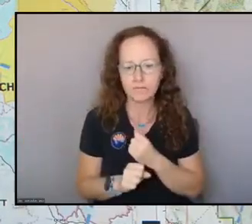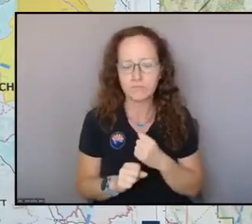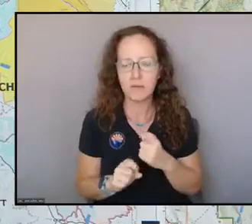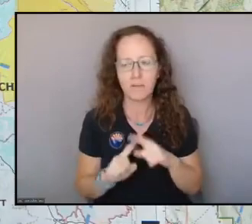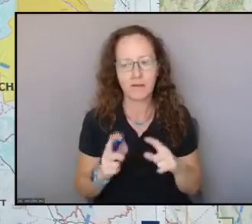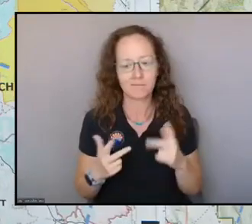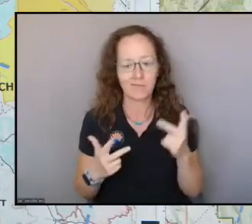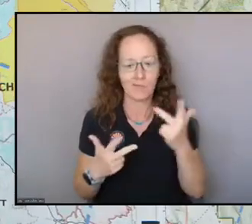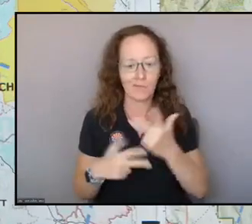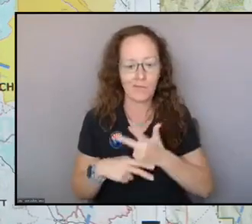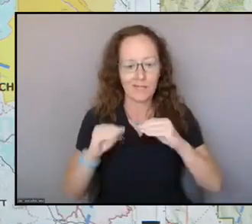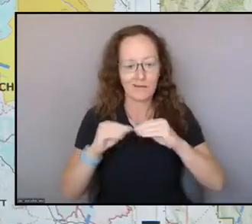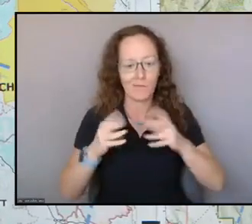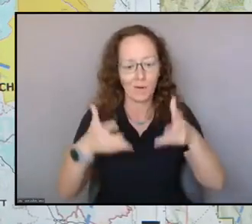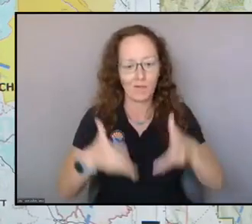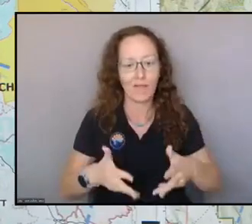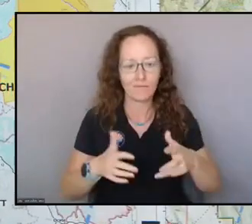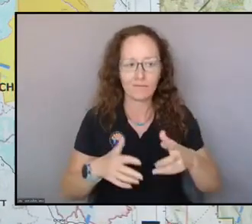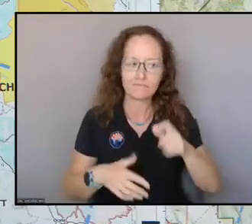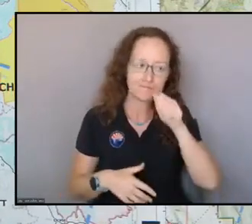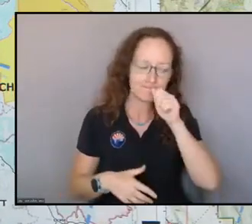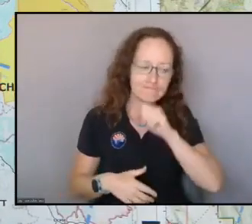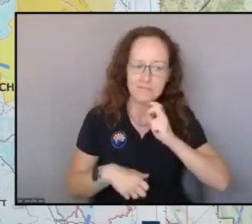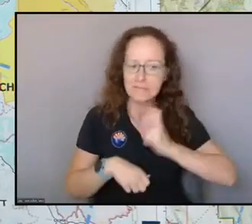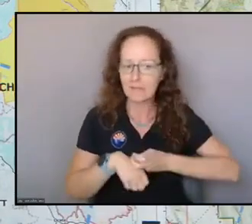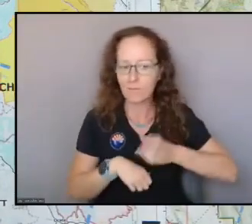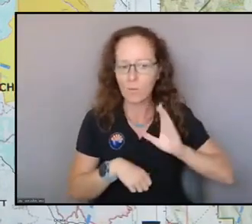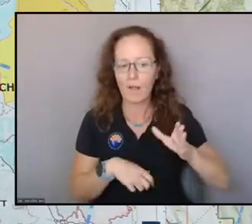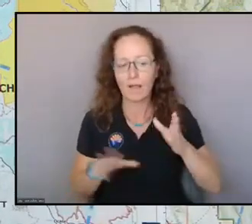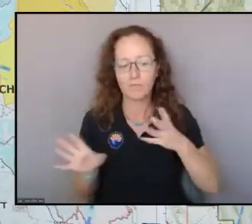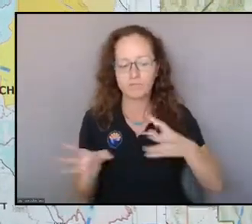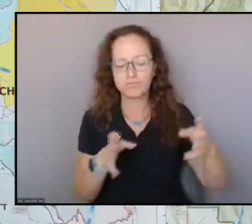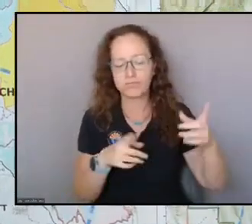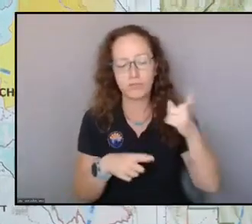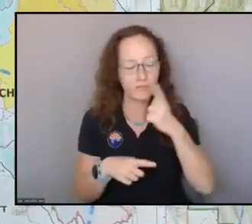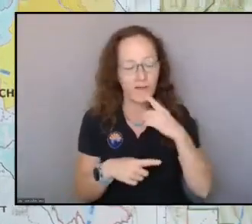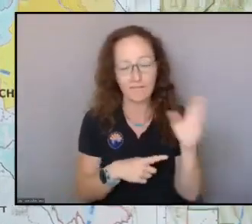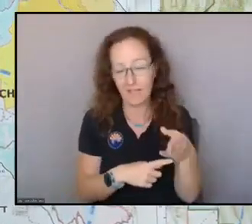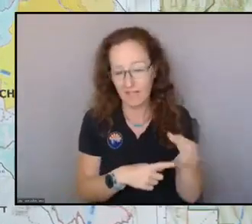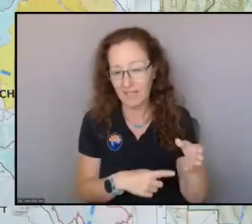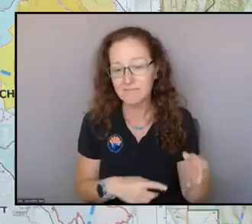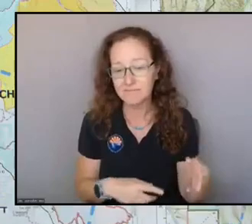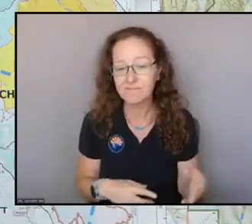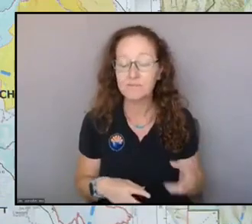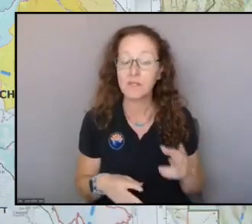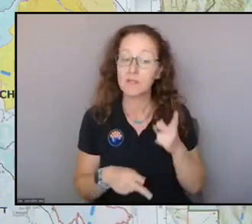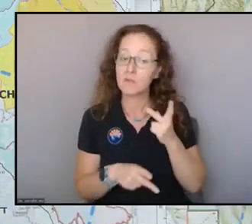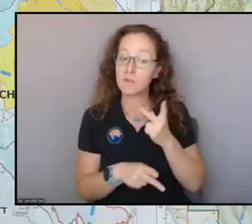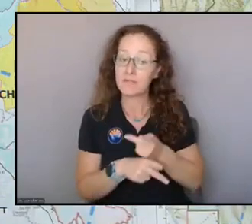THE NEXT THREE DAYS WITH THE WIND AND RED FLAG CONDITIONS.